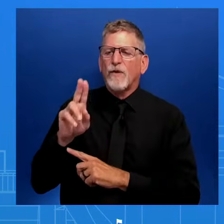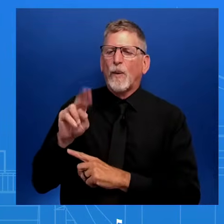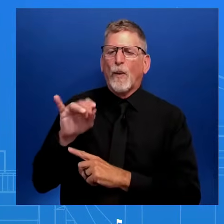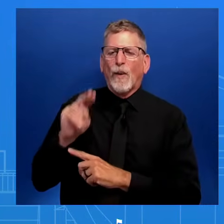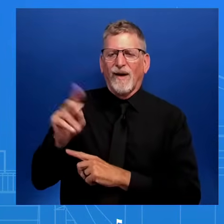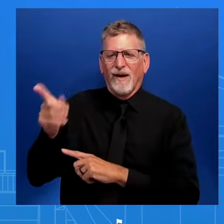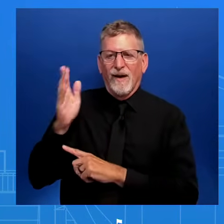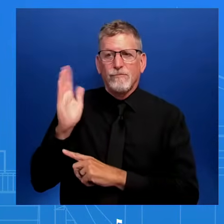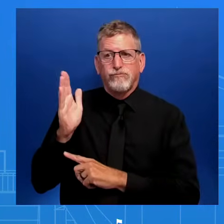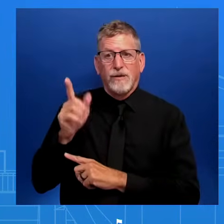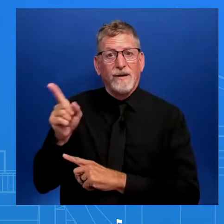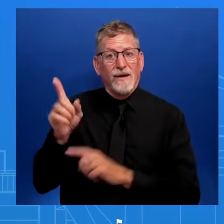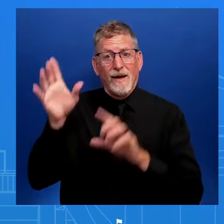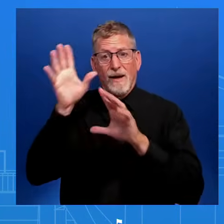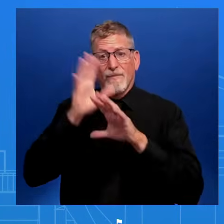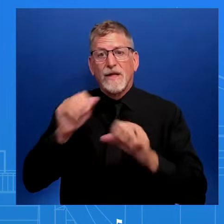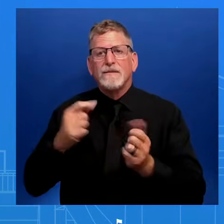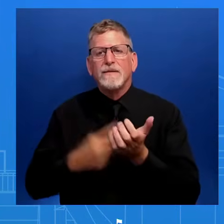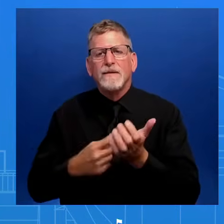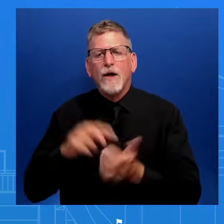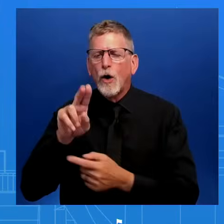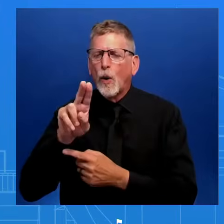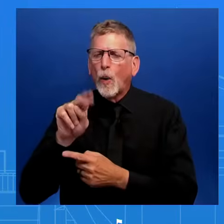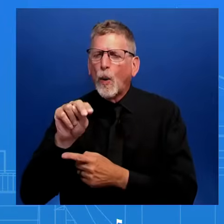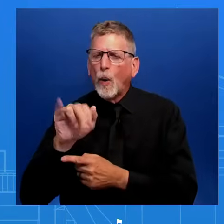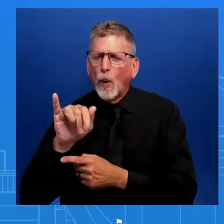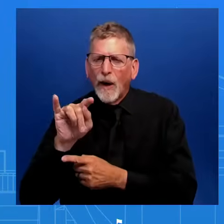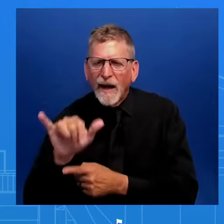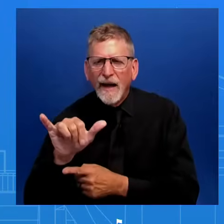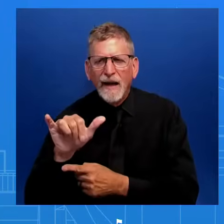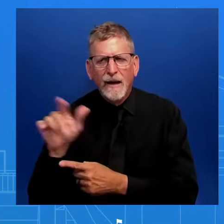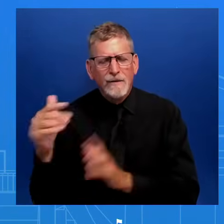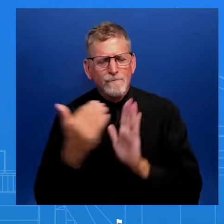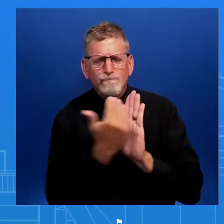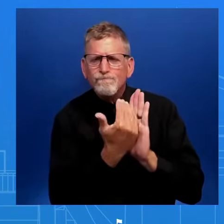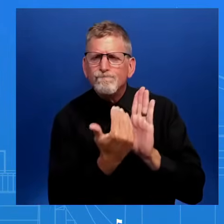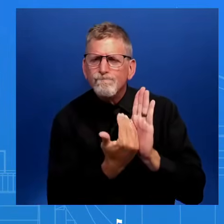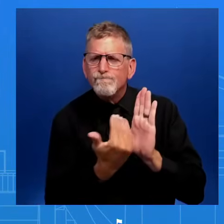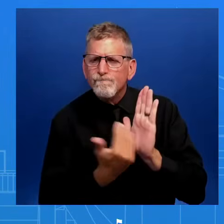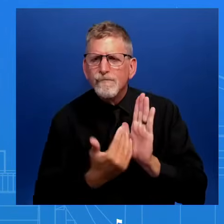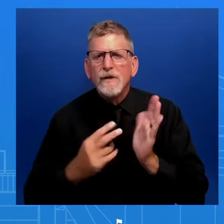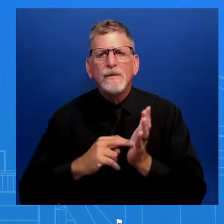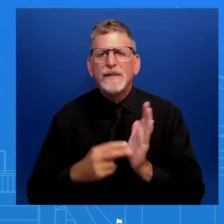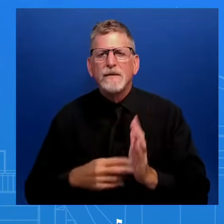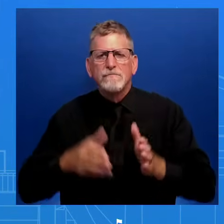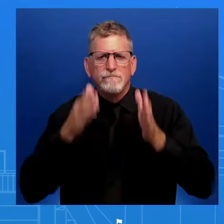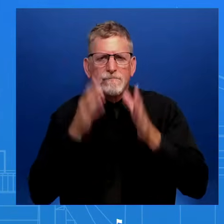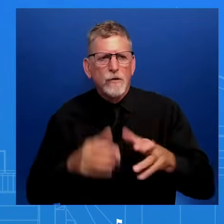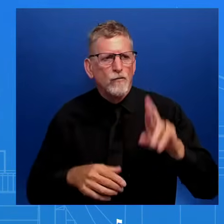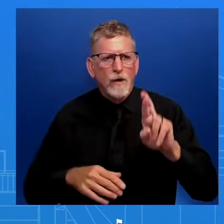to at least six African nations right now, nations that were not going to be able to receive that